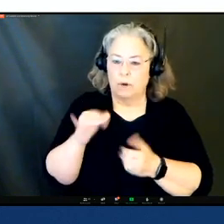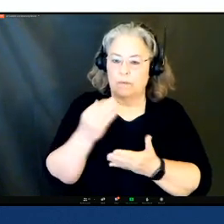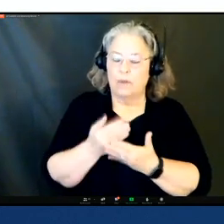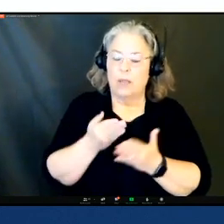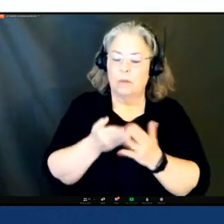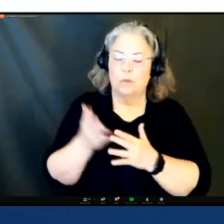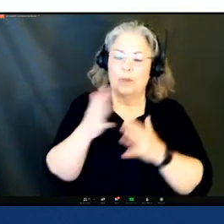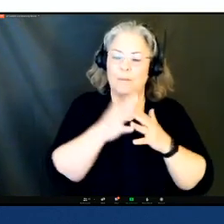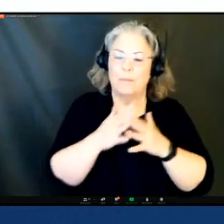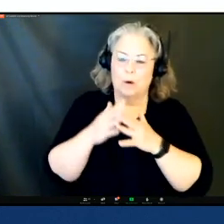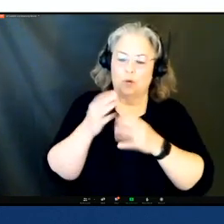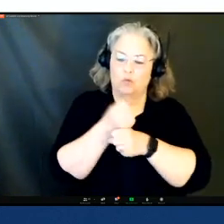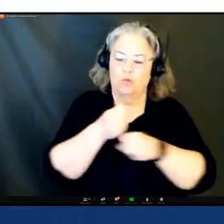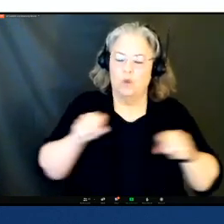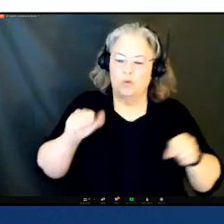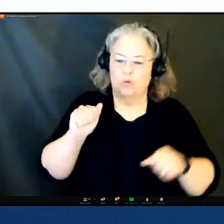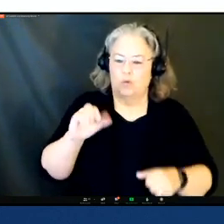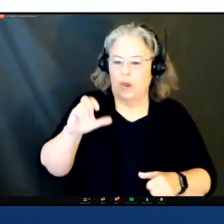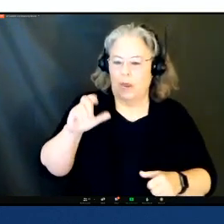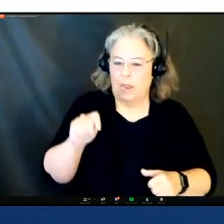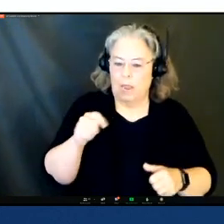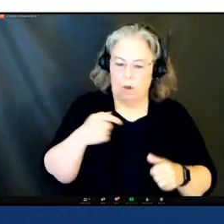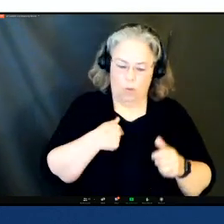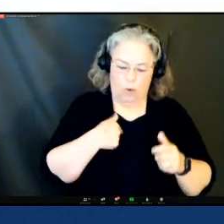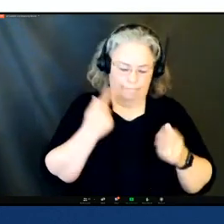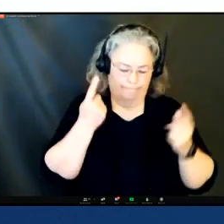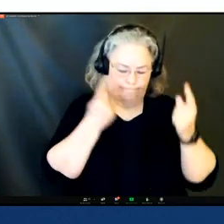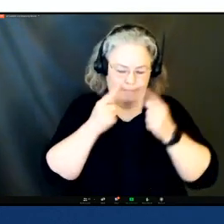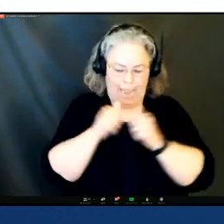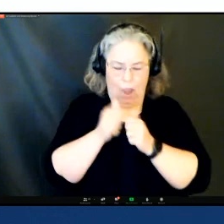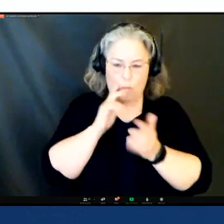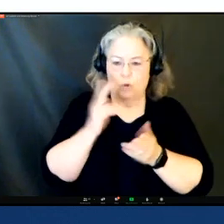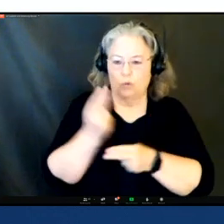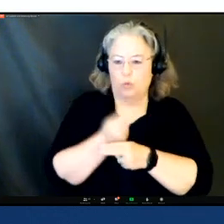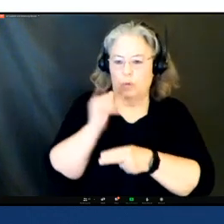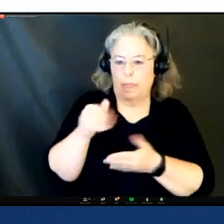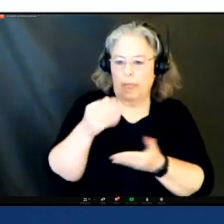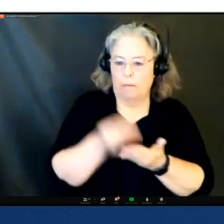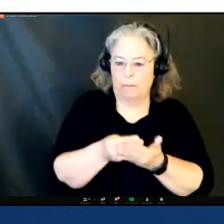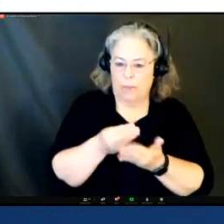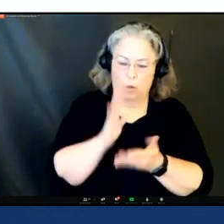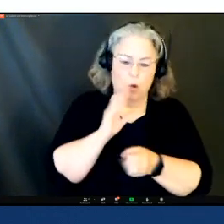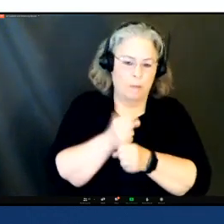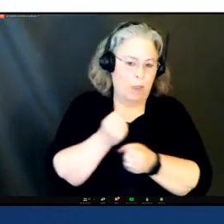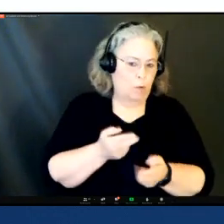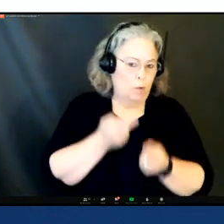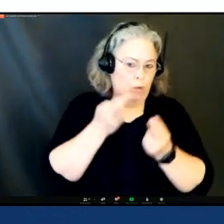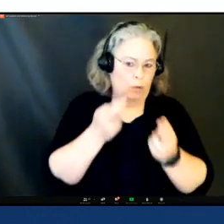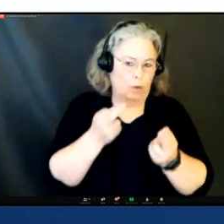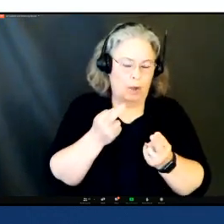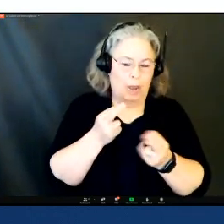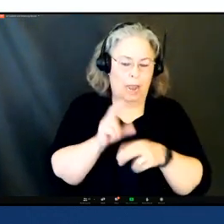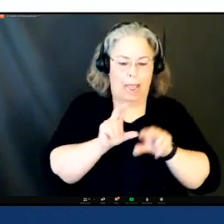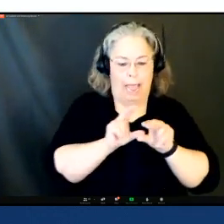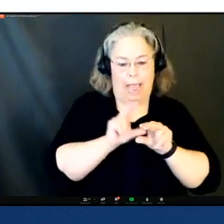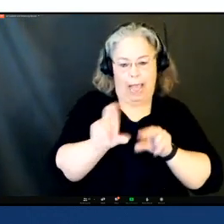We're currently planning how that money will be spent an we'll be making recommendations on funding allocations at the November second board meeting.